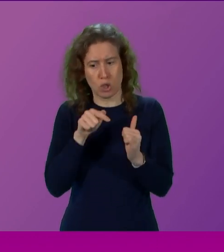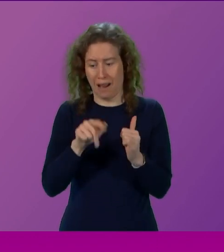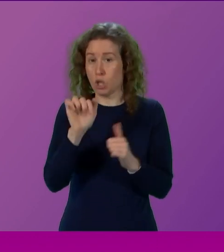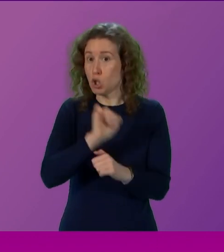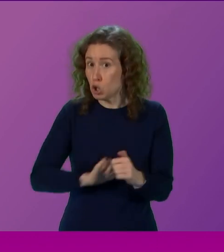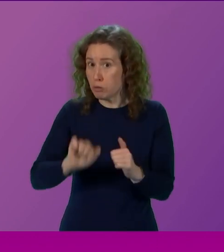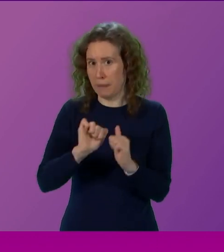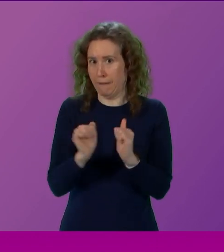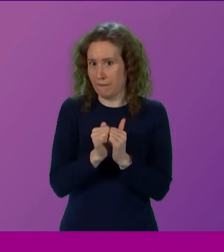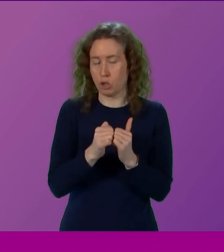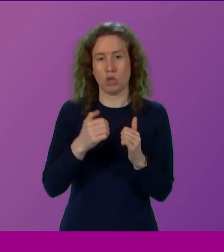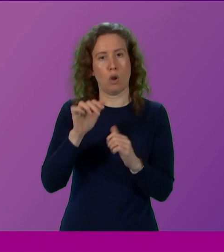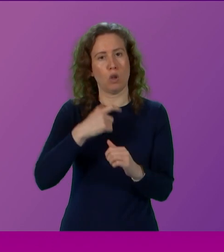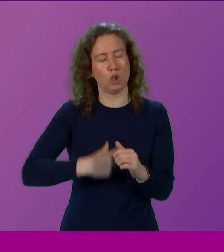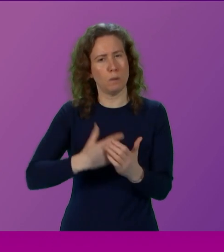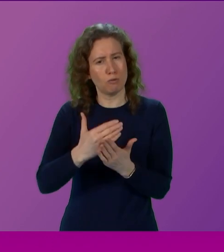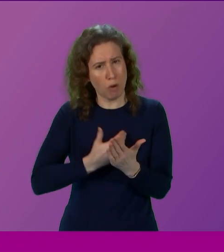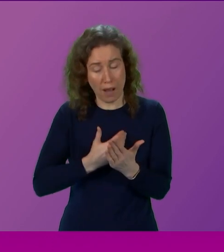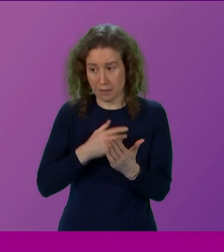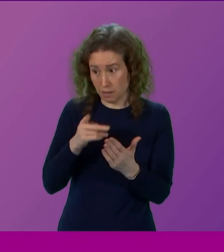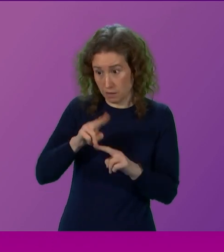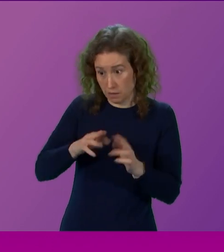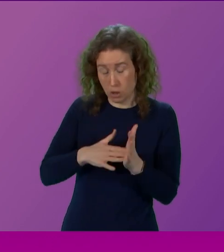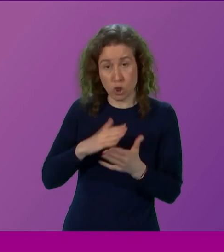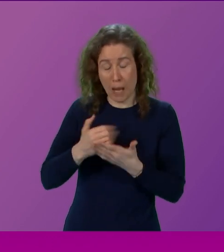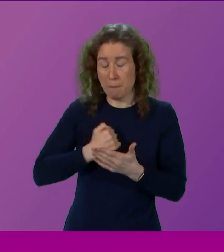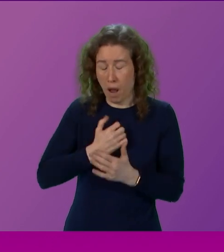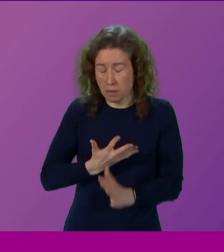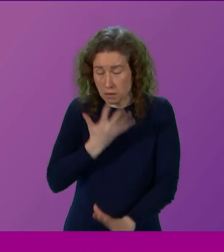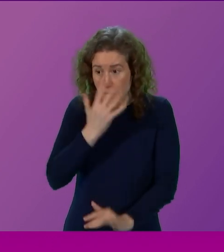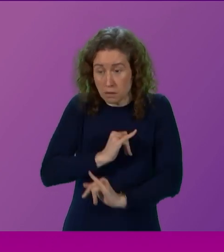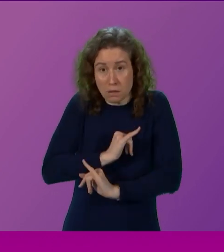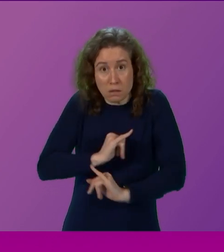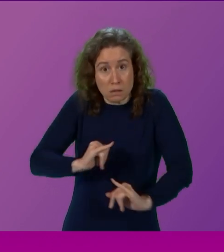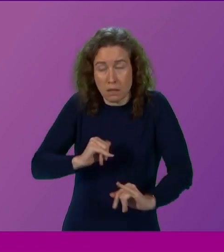convention on human rights? Does she share my disgust at the spectacle of the leader of the